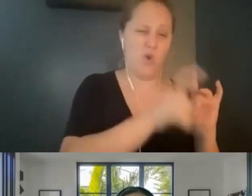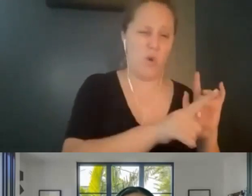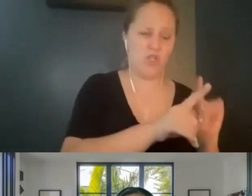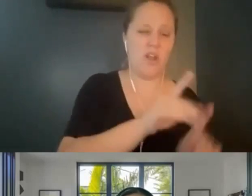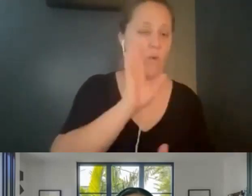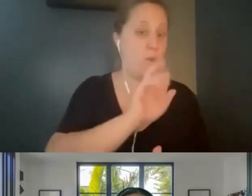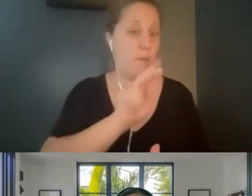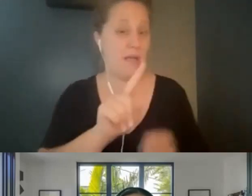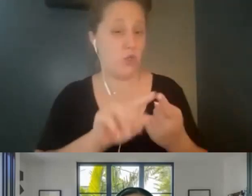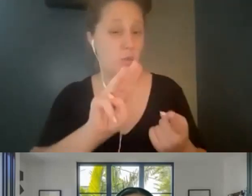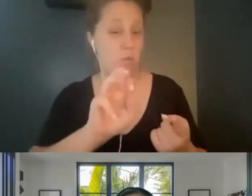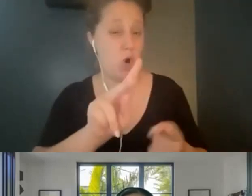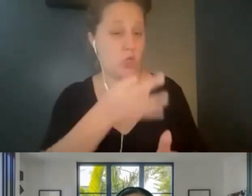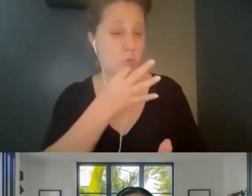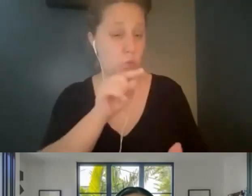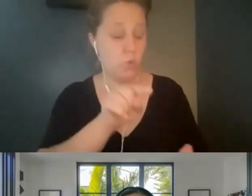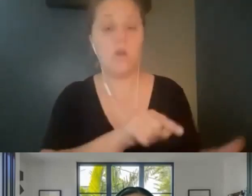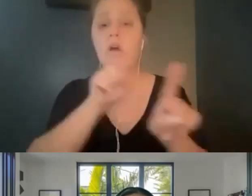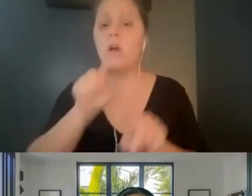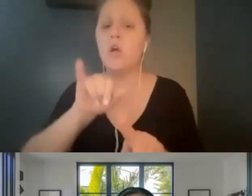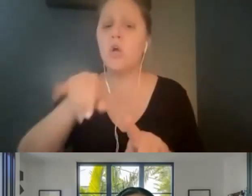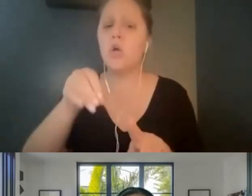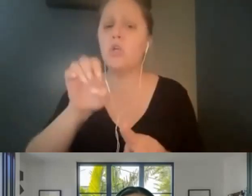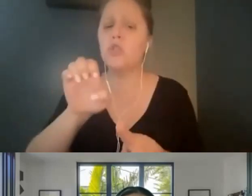But, Joe have you ever felt in all of your